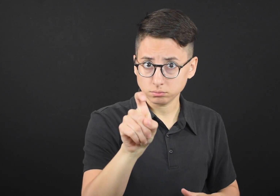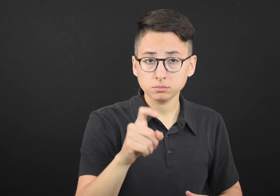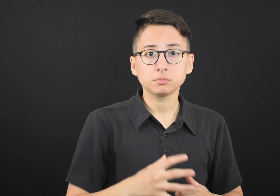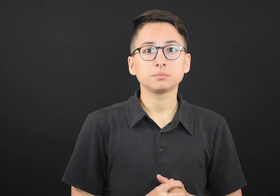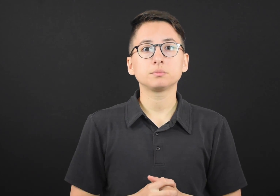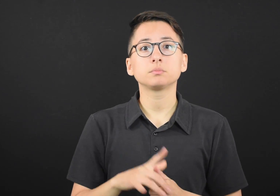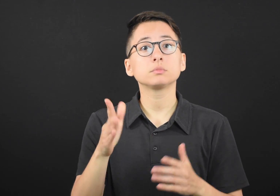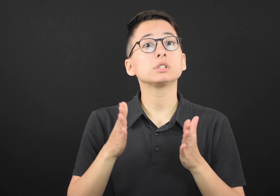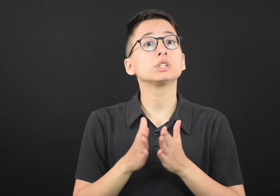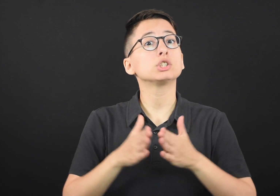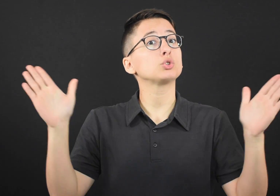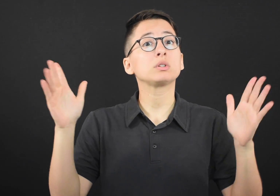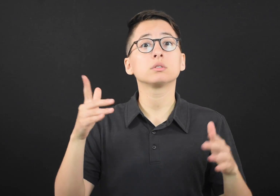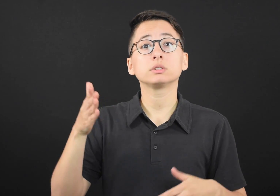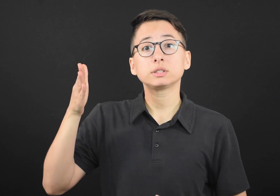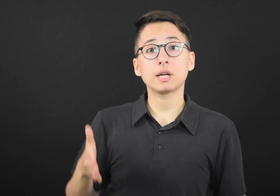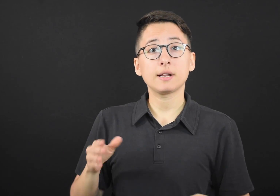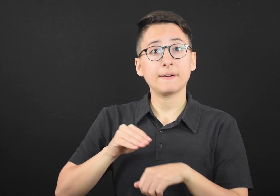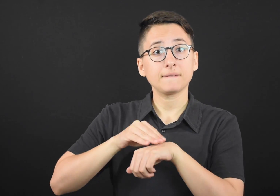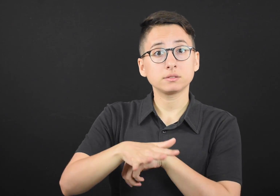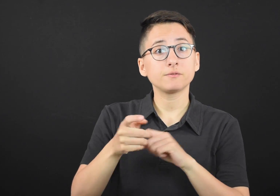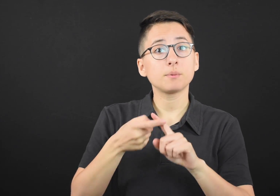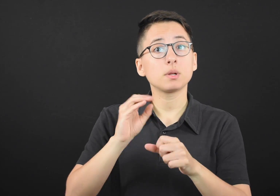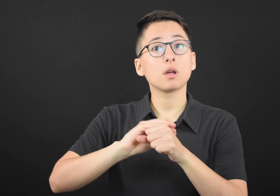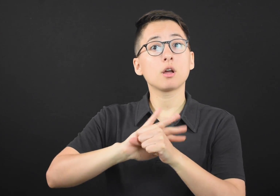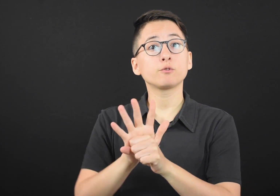childhood and no different than the side effects seen in adults.